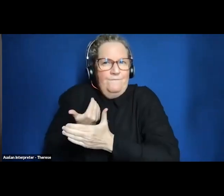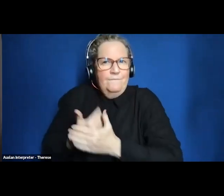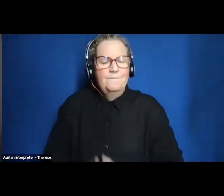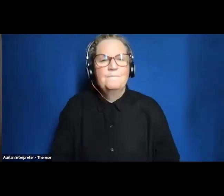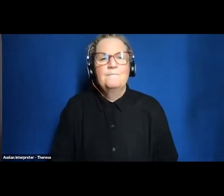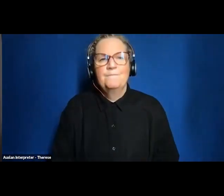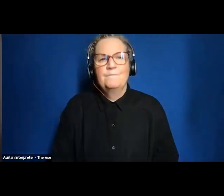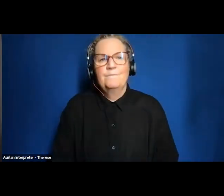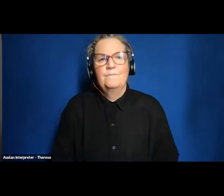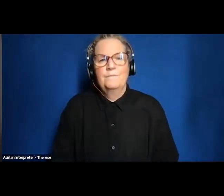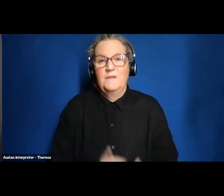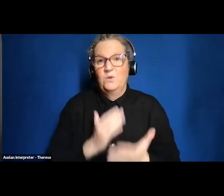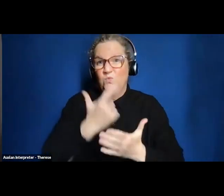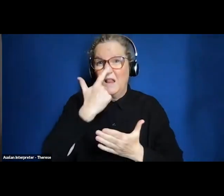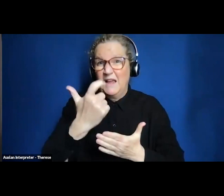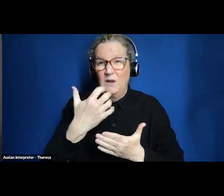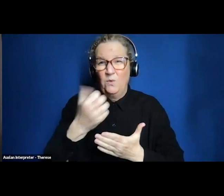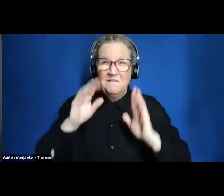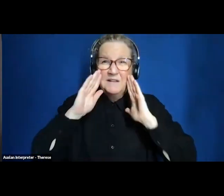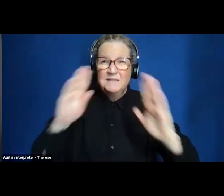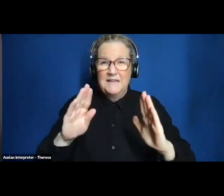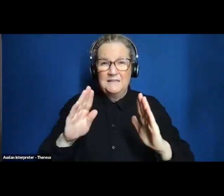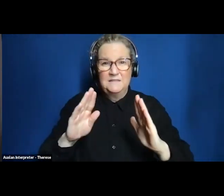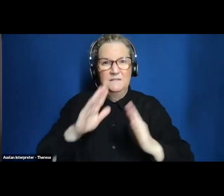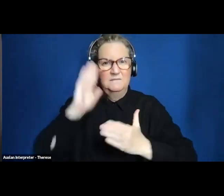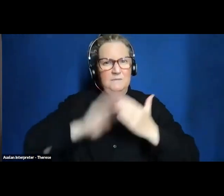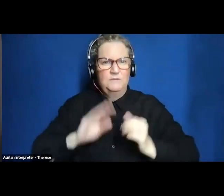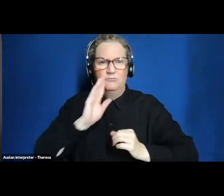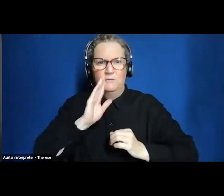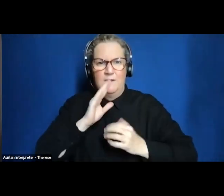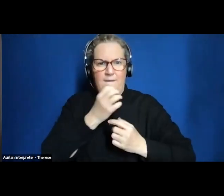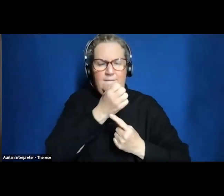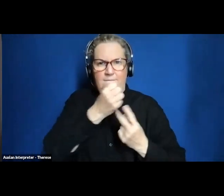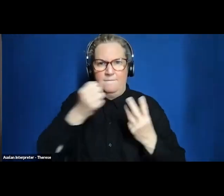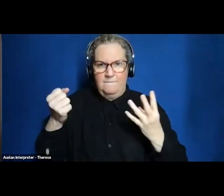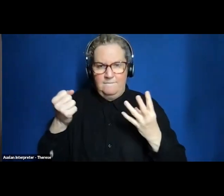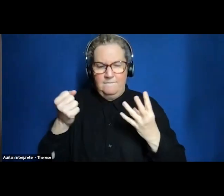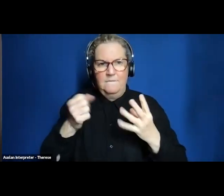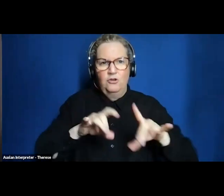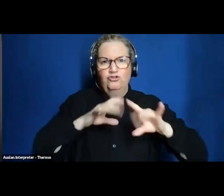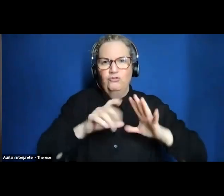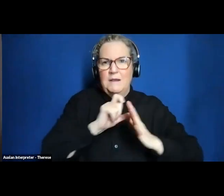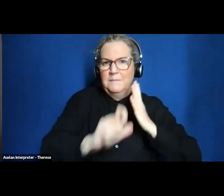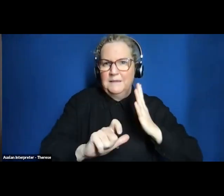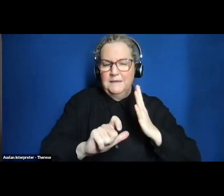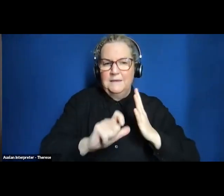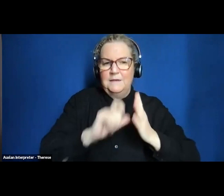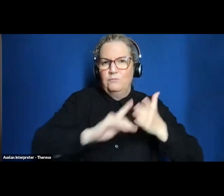We're very fortunate to have a fantastic line up of experienced speakers, including Australia's Disability Discrimination Commissioner, Dr.